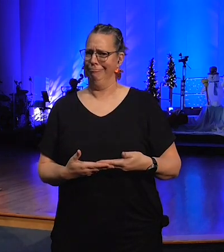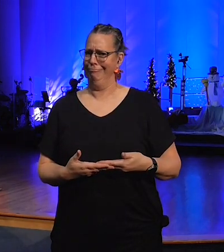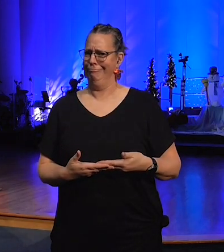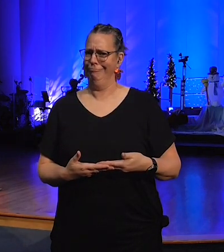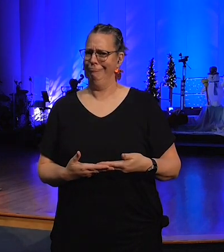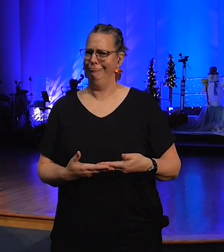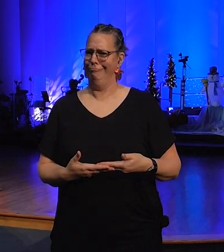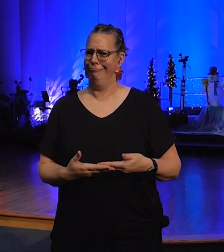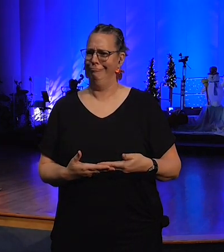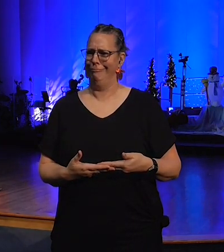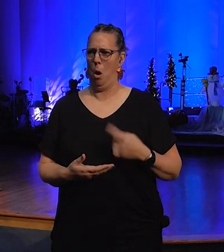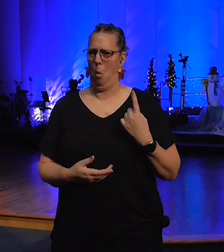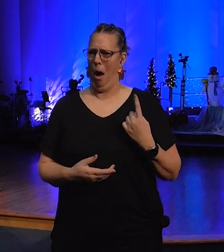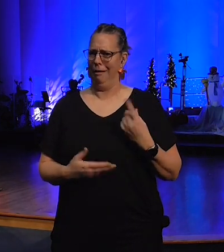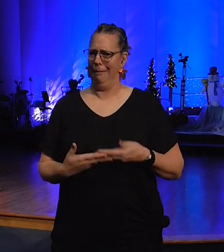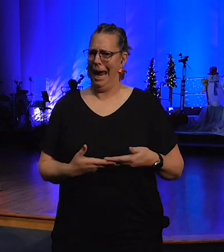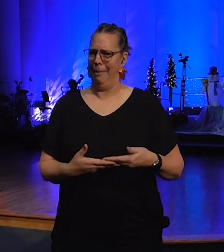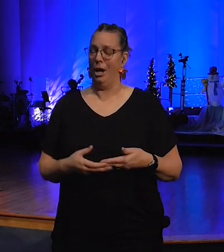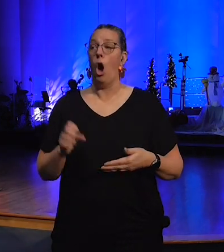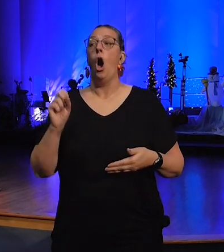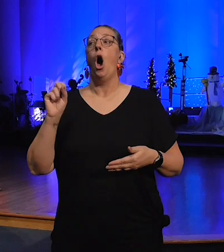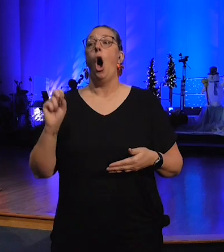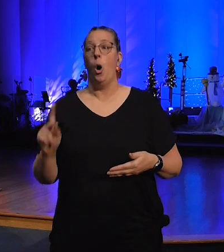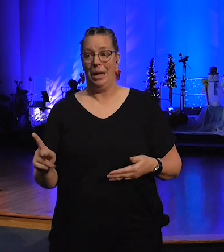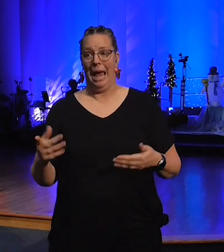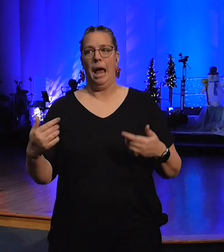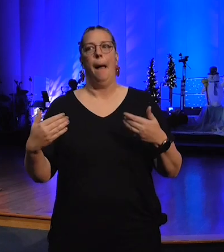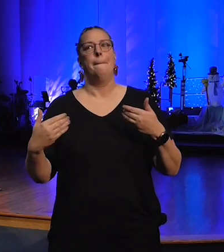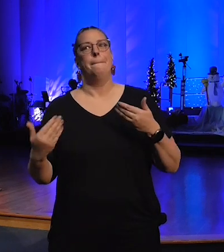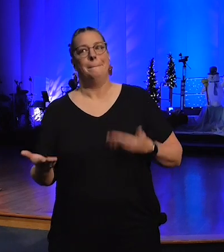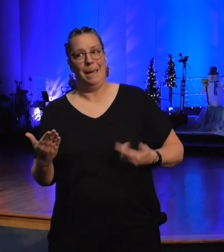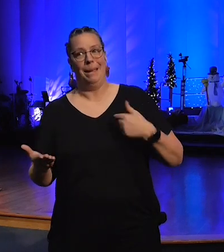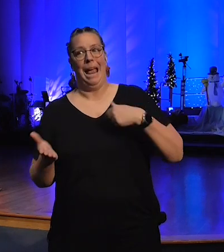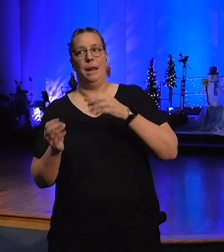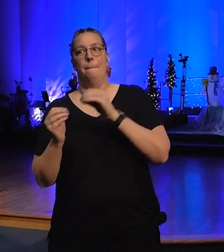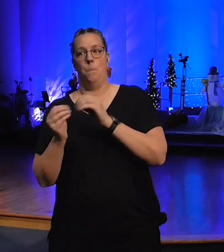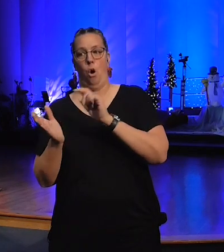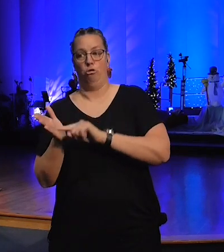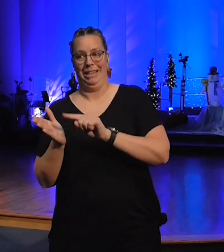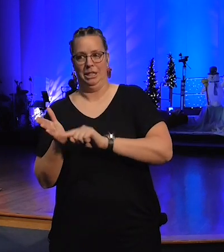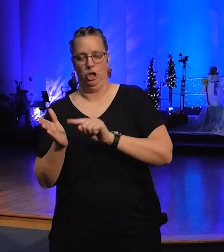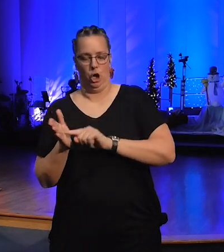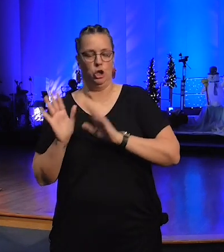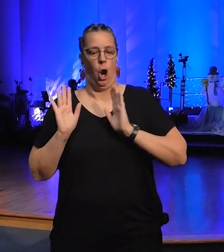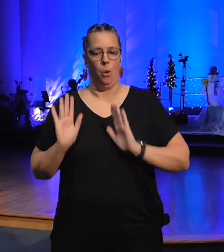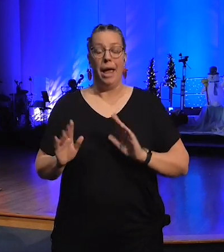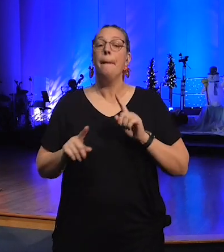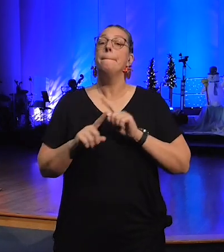of babies usually there's just one baby in the Nativity thing all right I probably need to do